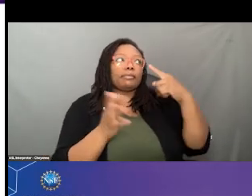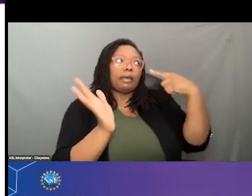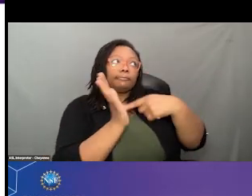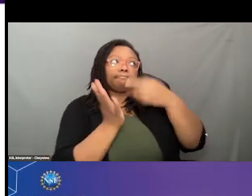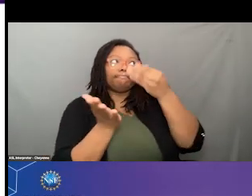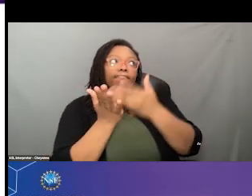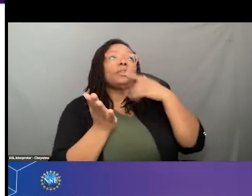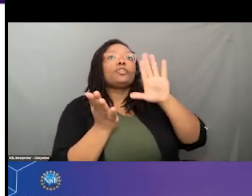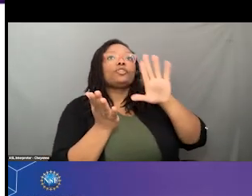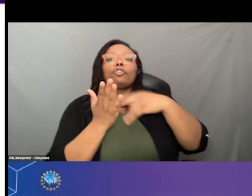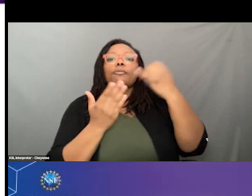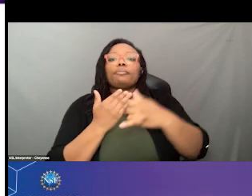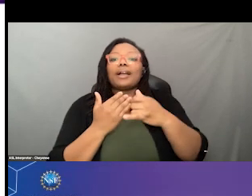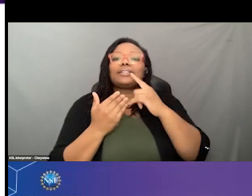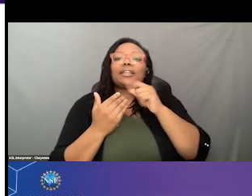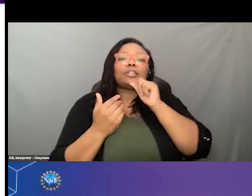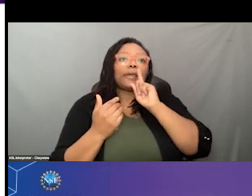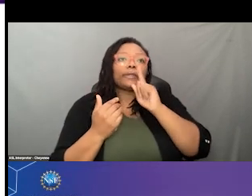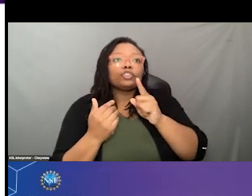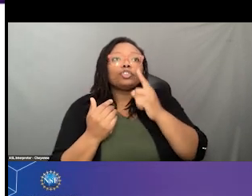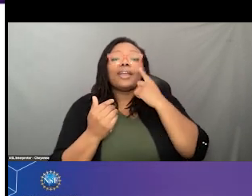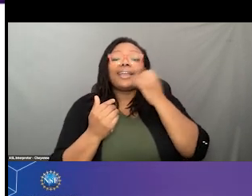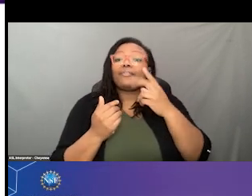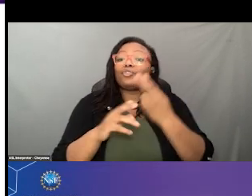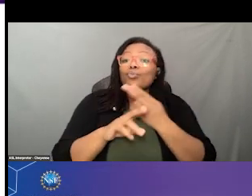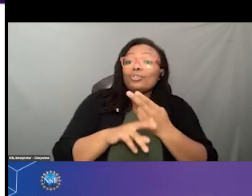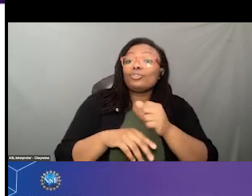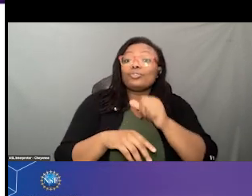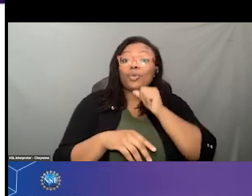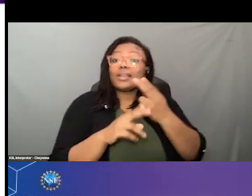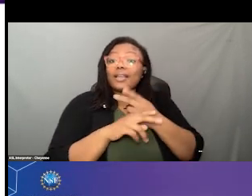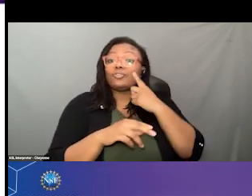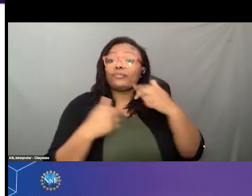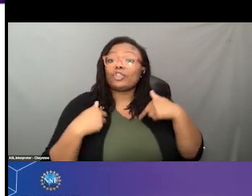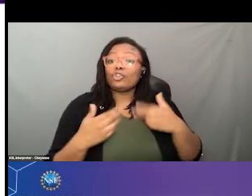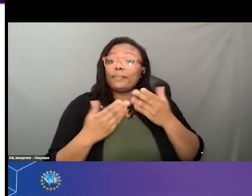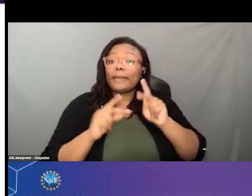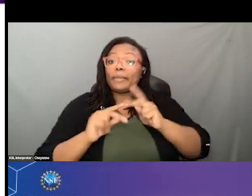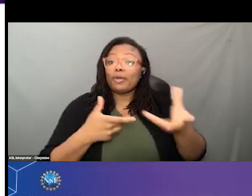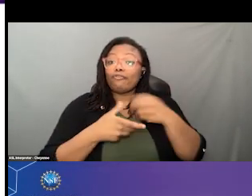that your project lacks definite plans for, you know, for use of human subjects.